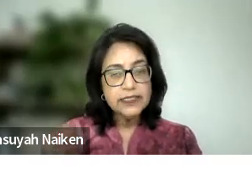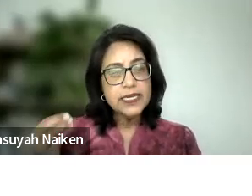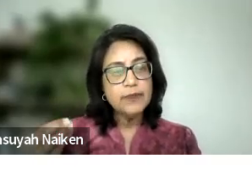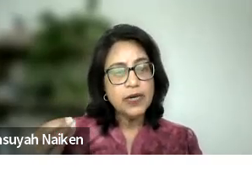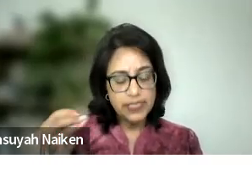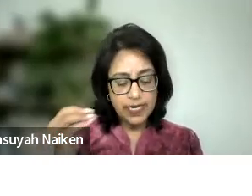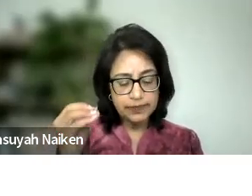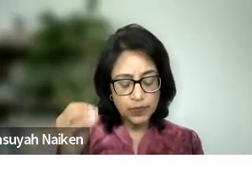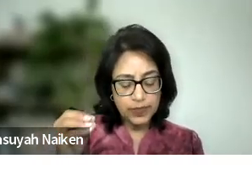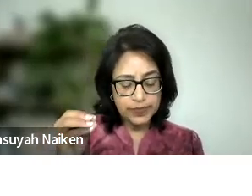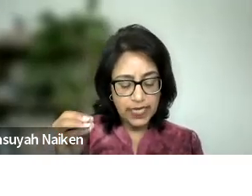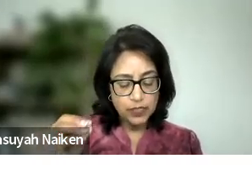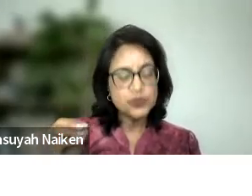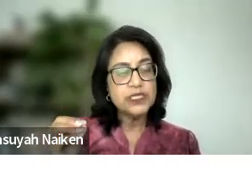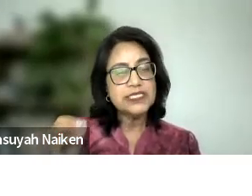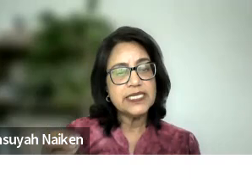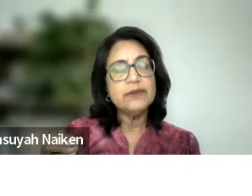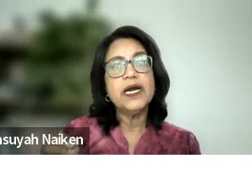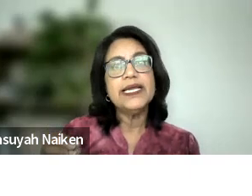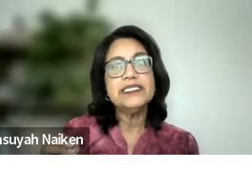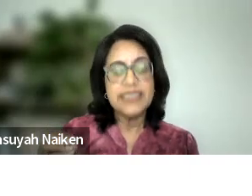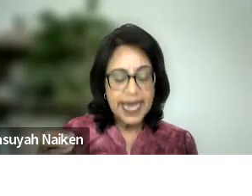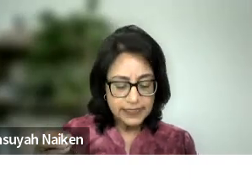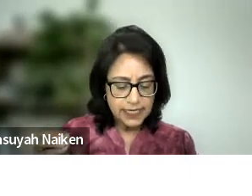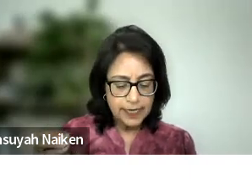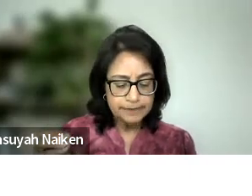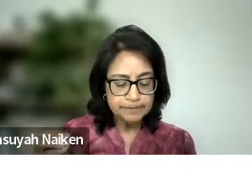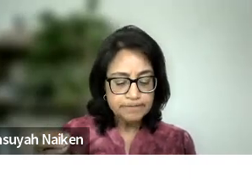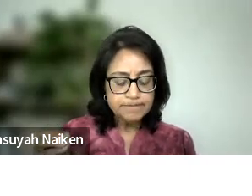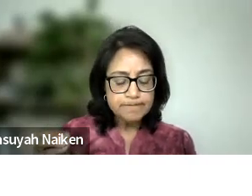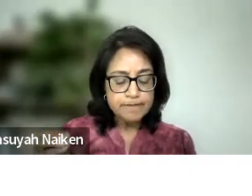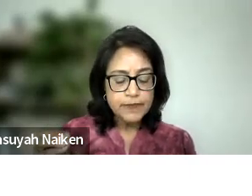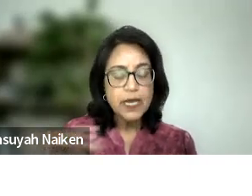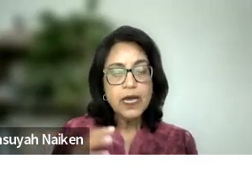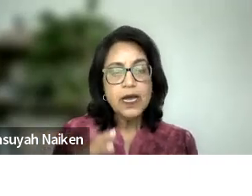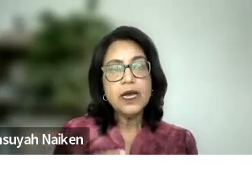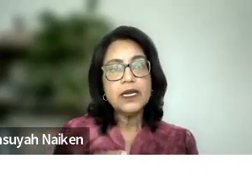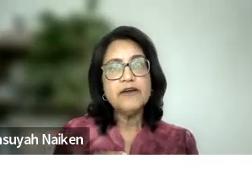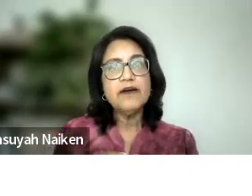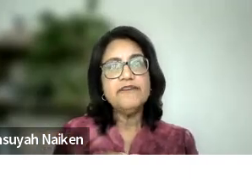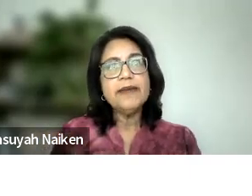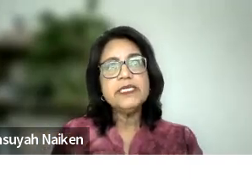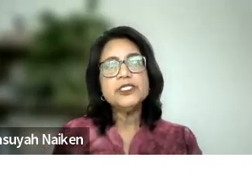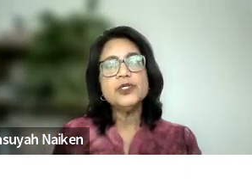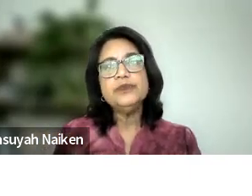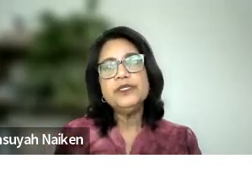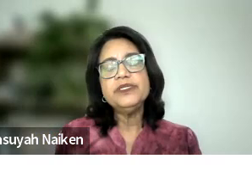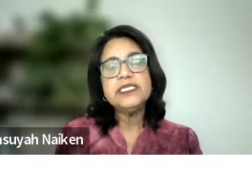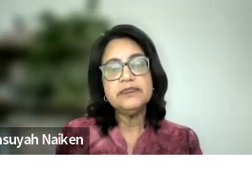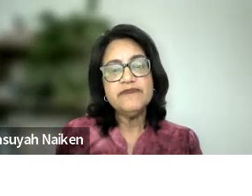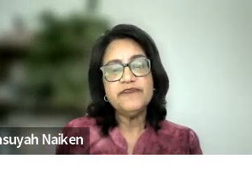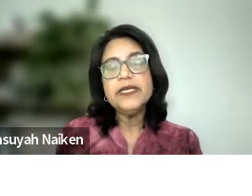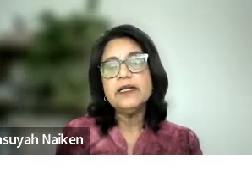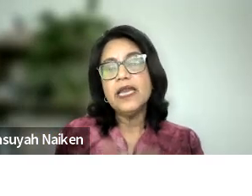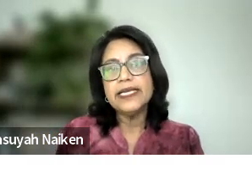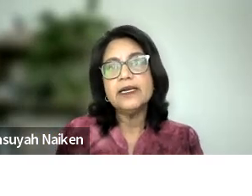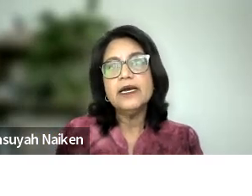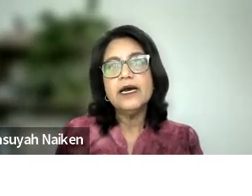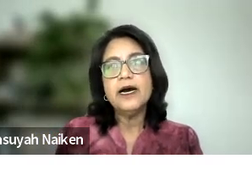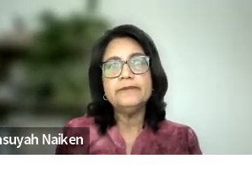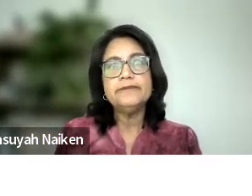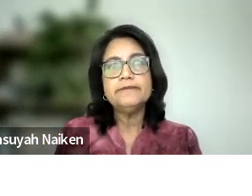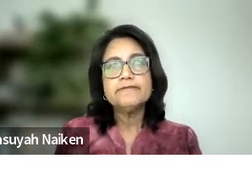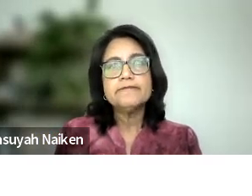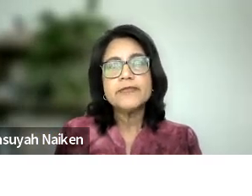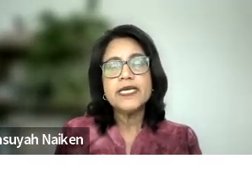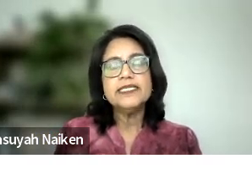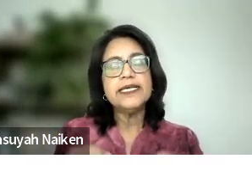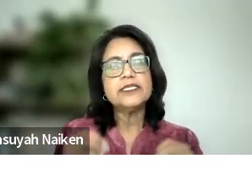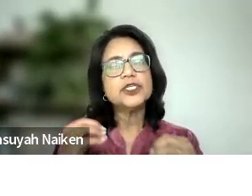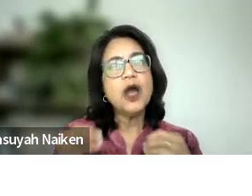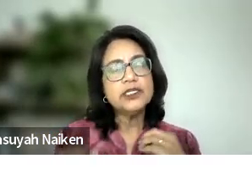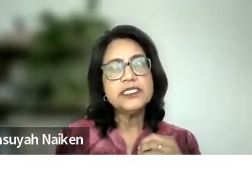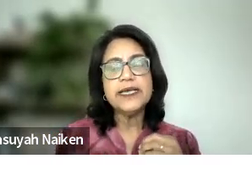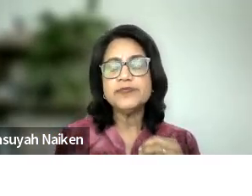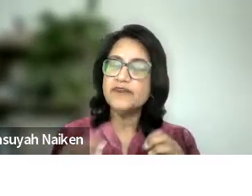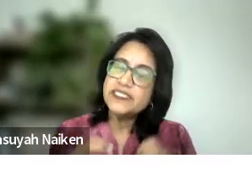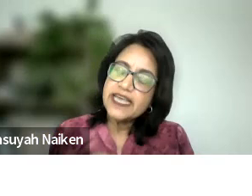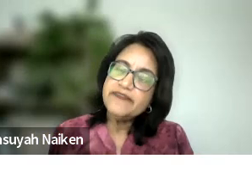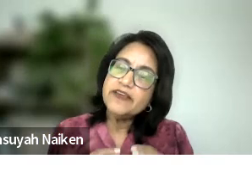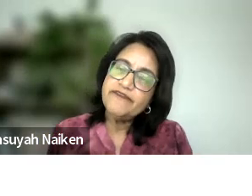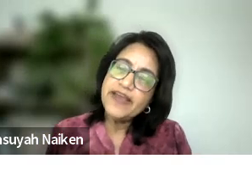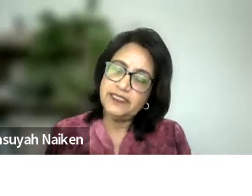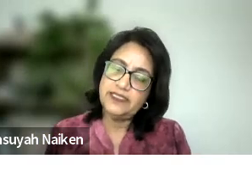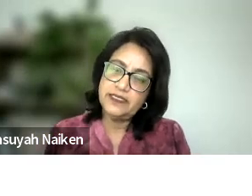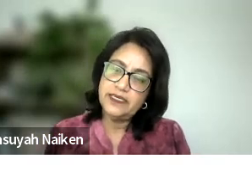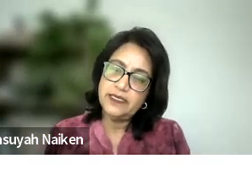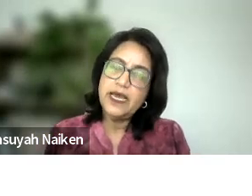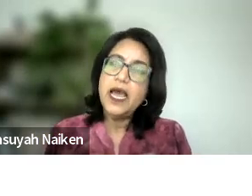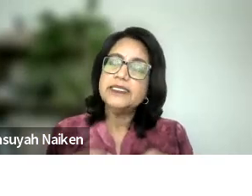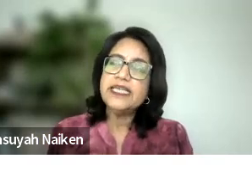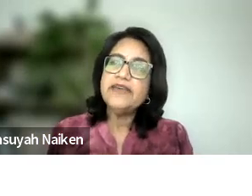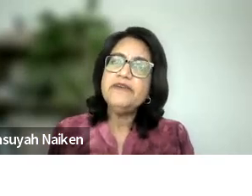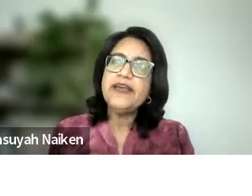Ok?